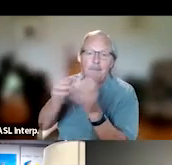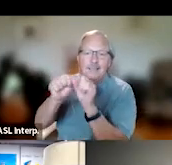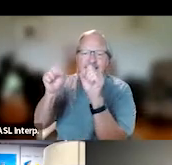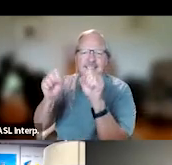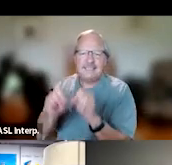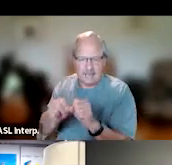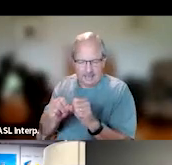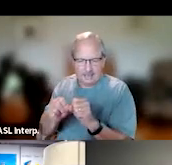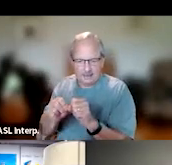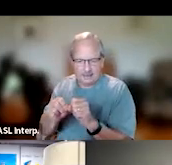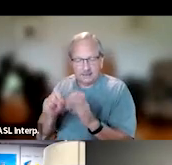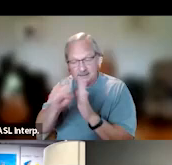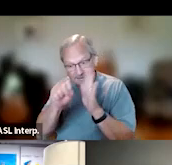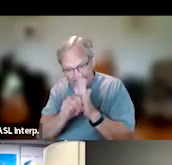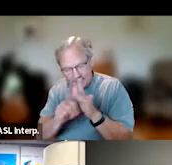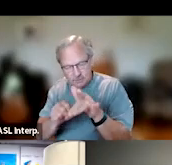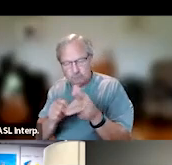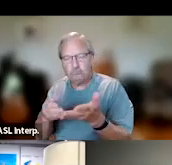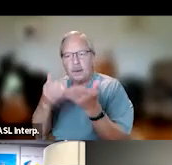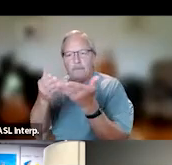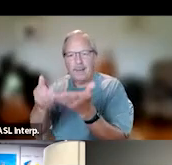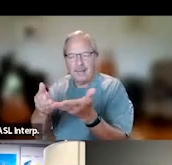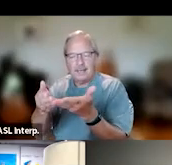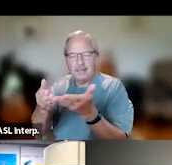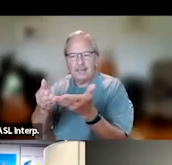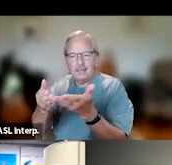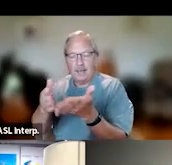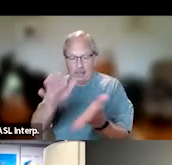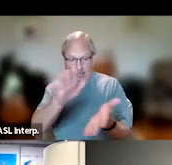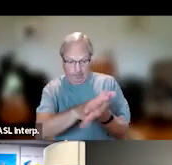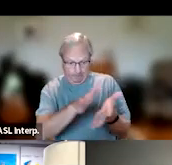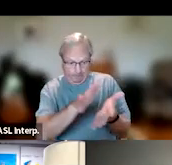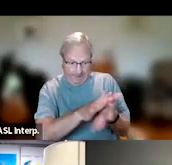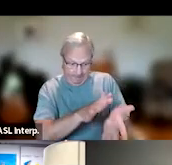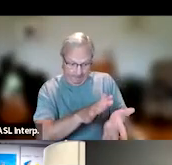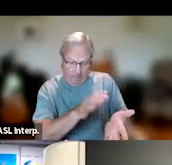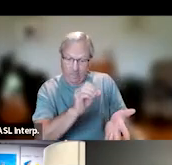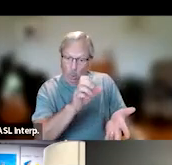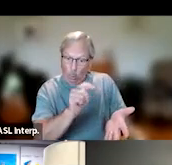recommending that the paper version of the OAT questions that are available